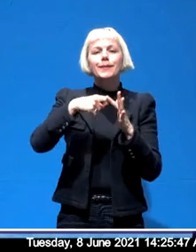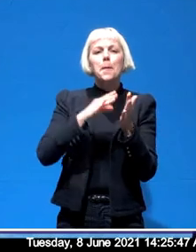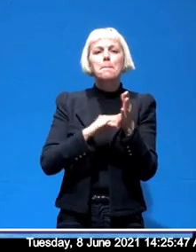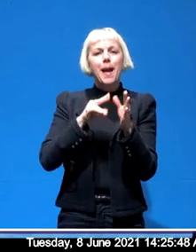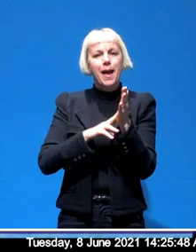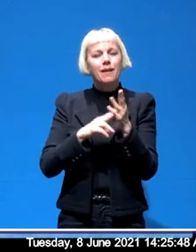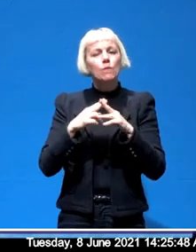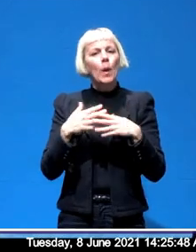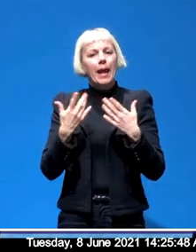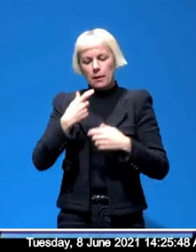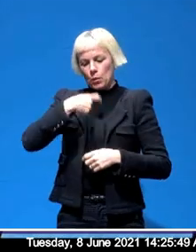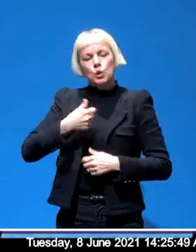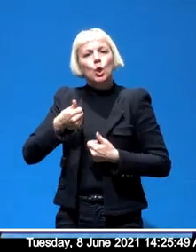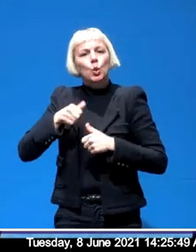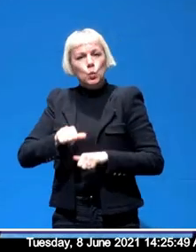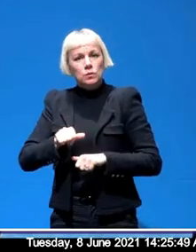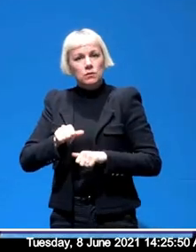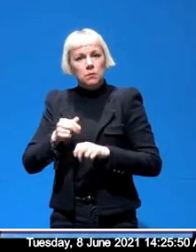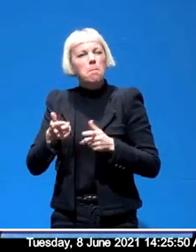Are you a RiskMan Risk Manager user?